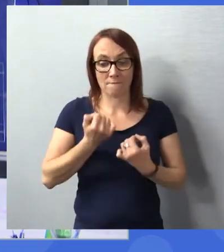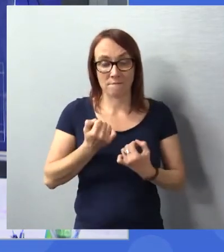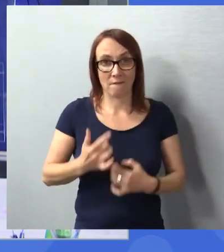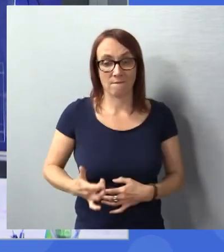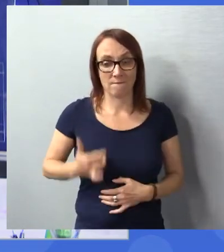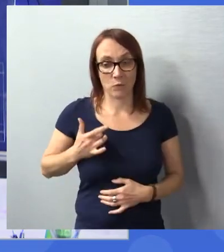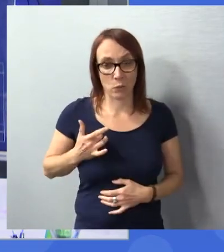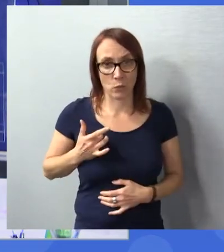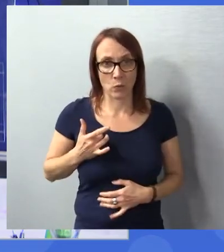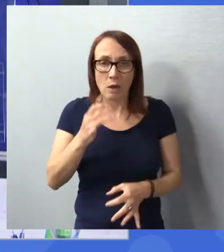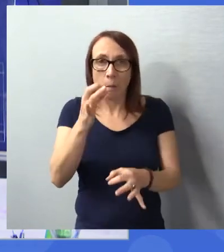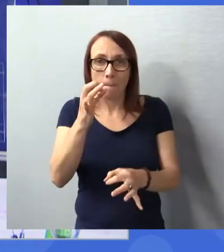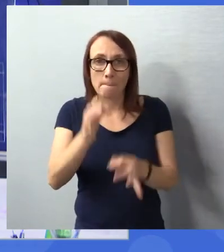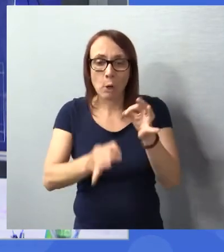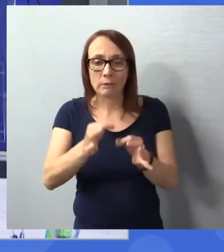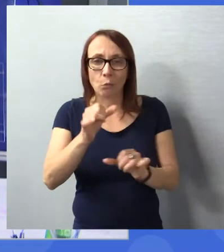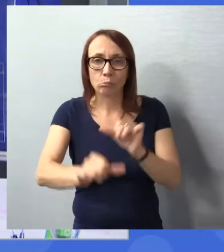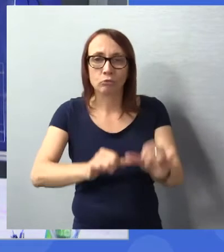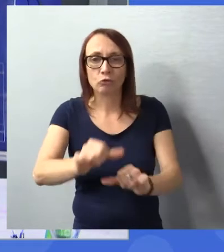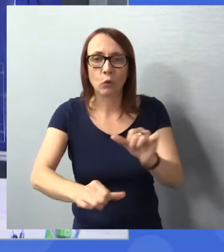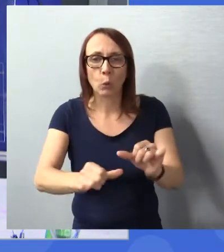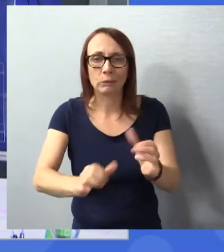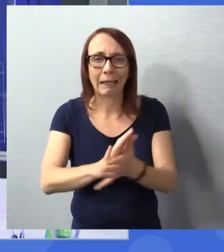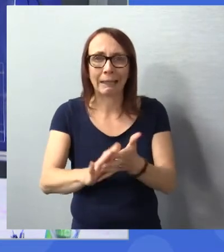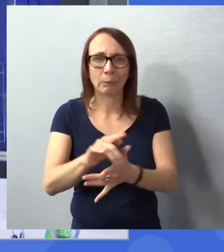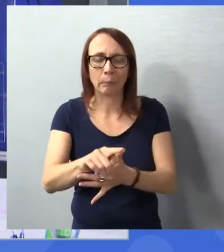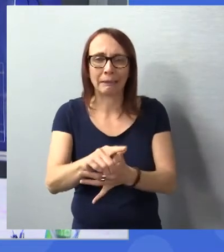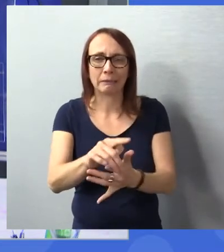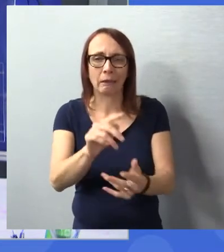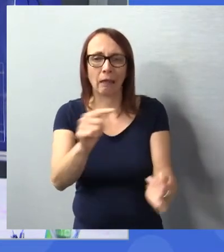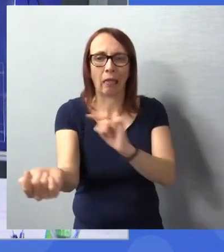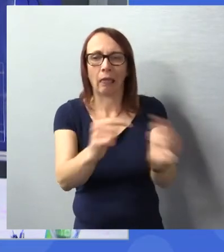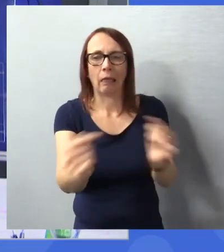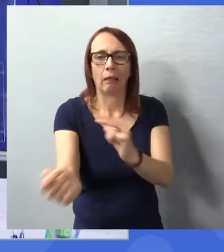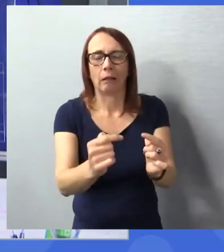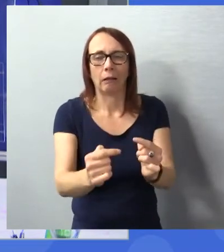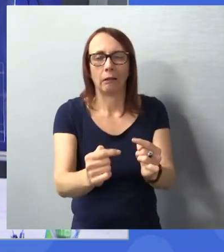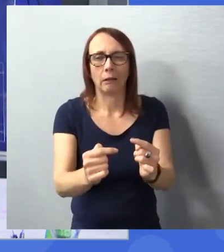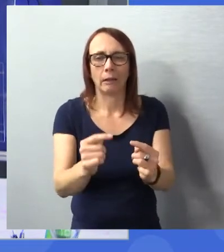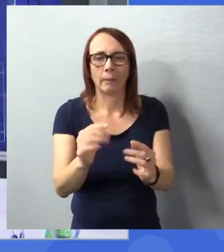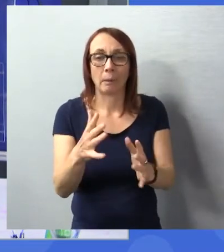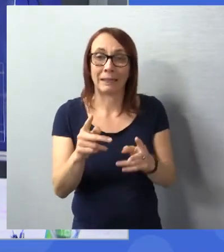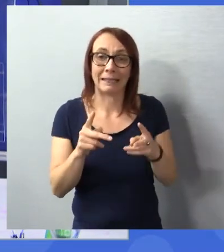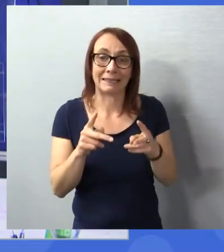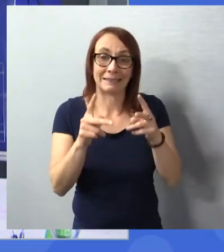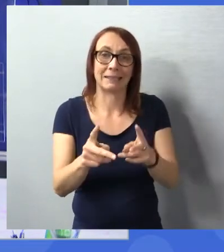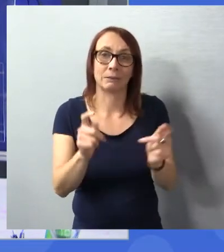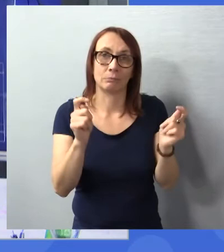a lot of disagreement and that may lead us to think about maybe changing and the in the political system and how things are done and things like we didn't